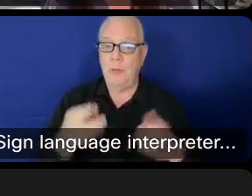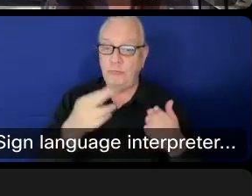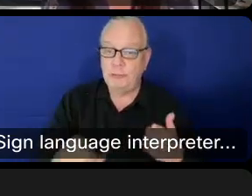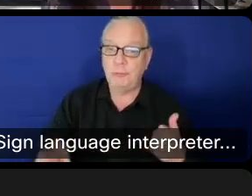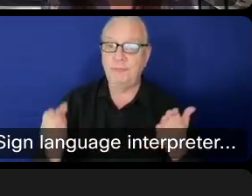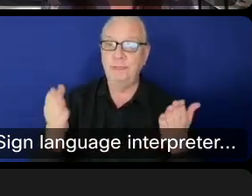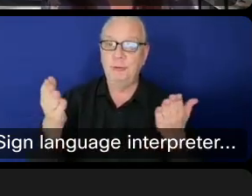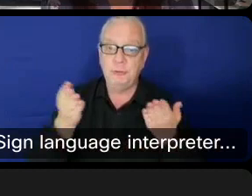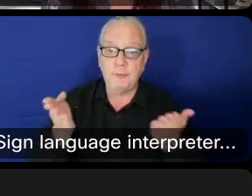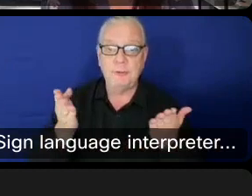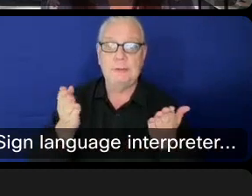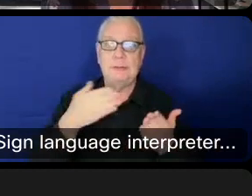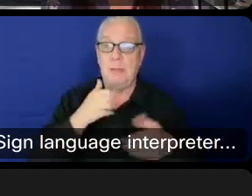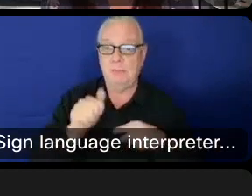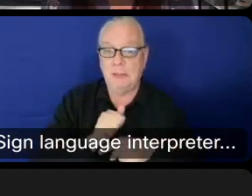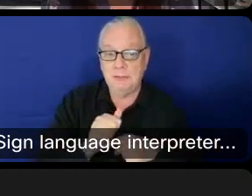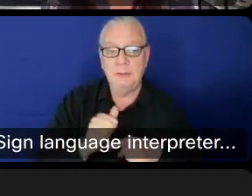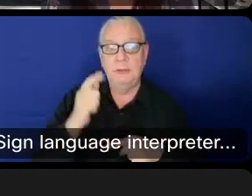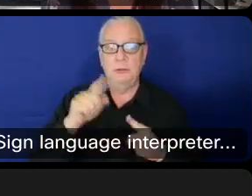and best practices for supporting the health and